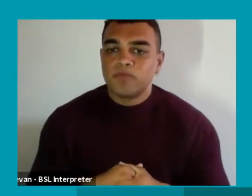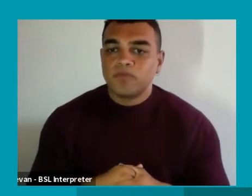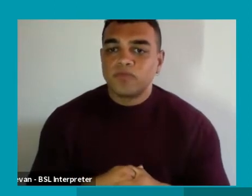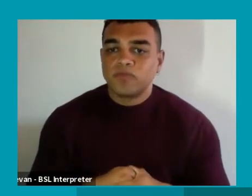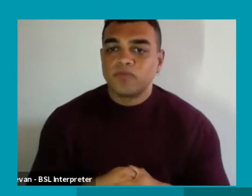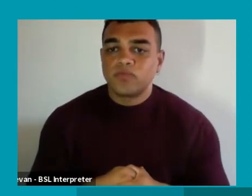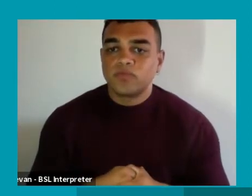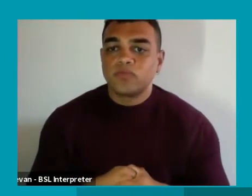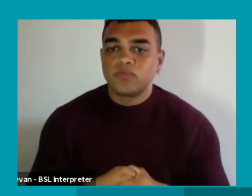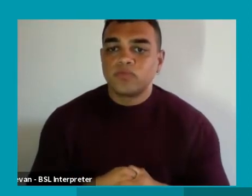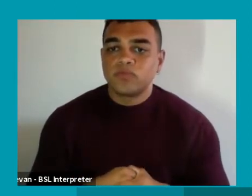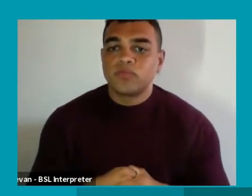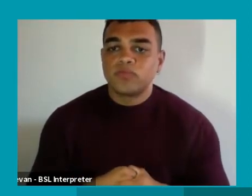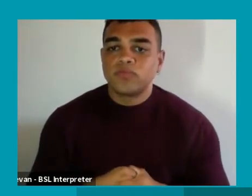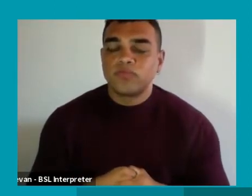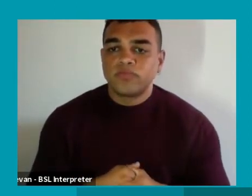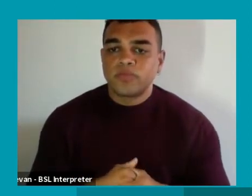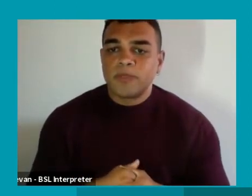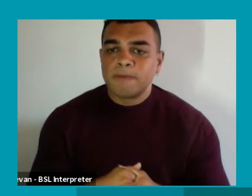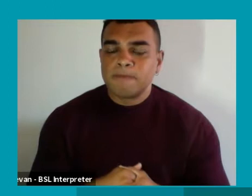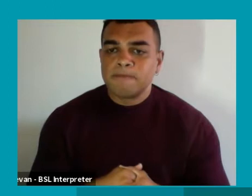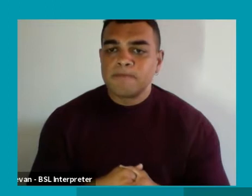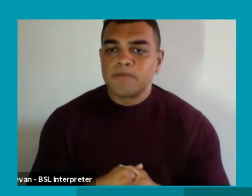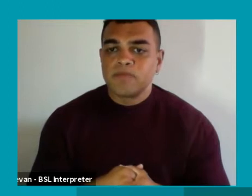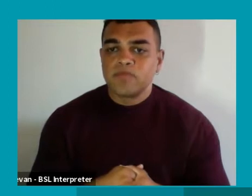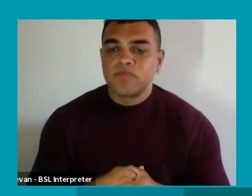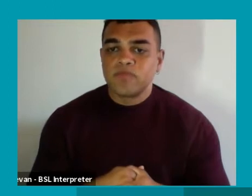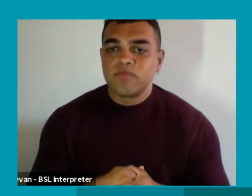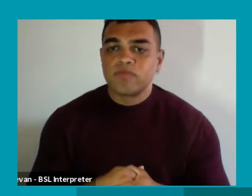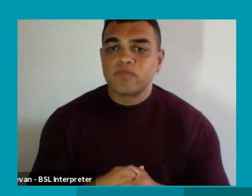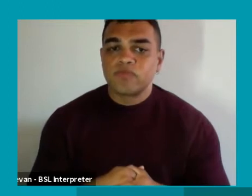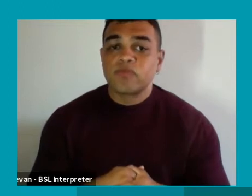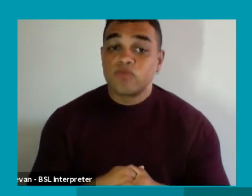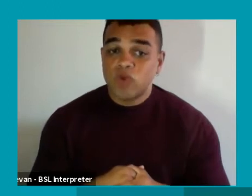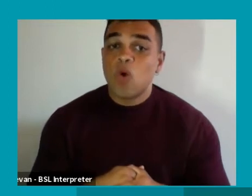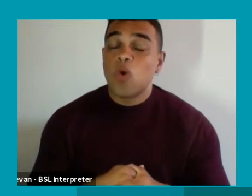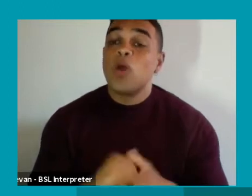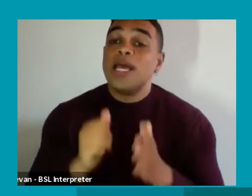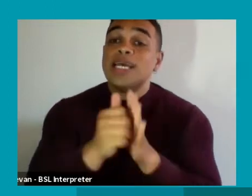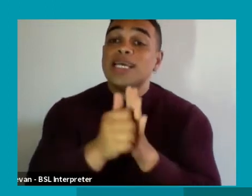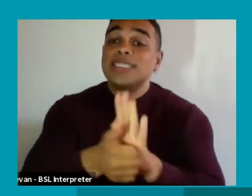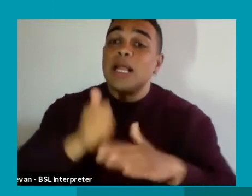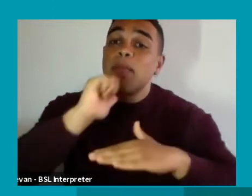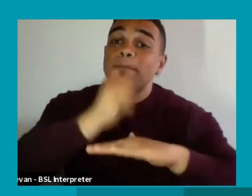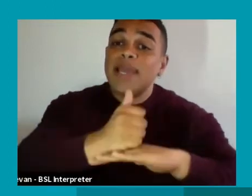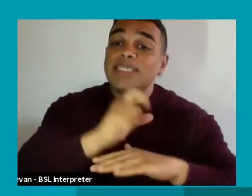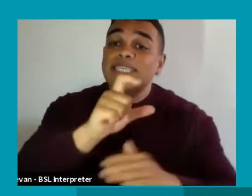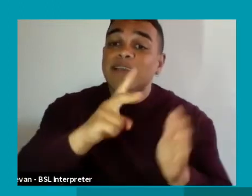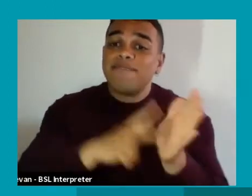the emphasis really is on your skills and your strengths. So who does this suit? This suits I suppose those who have a skill